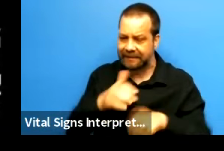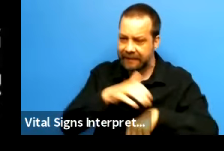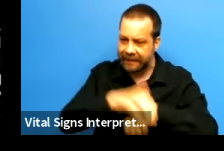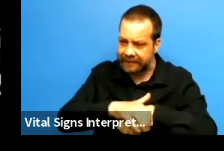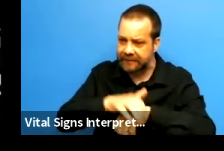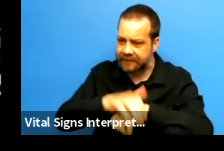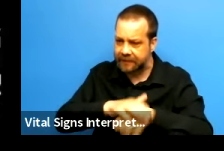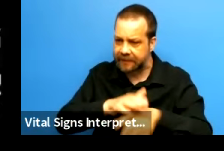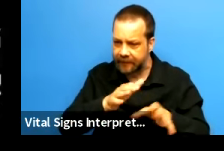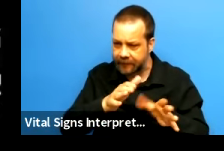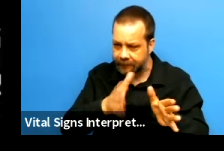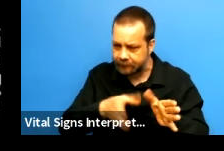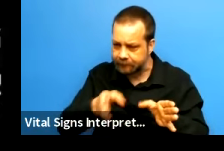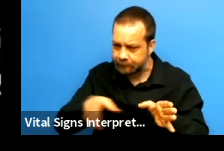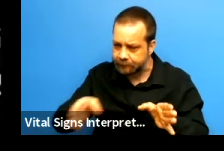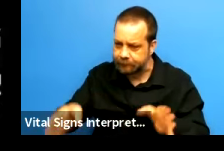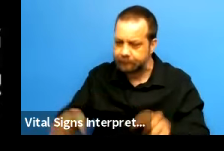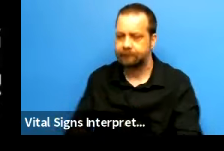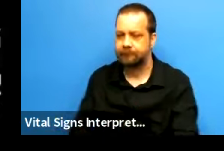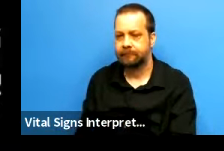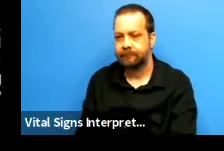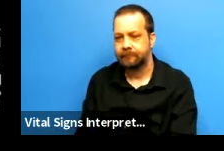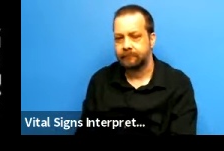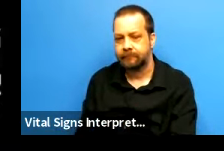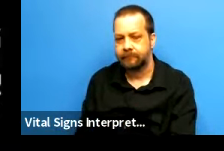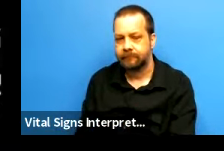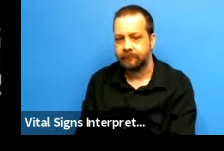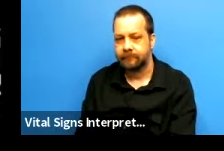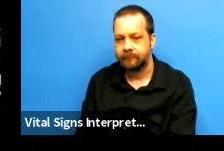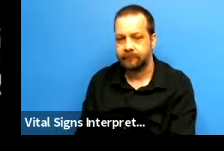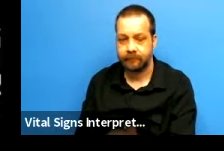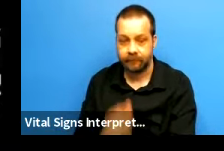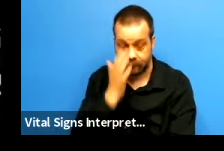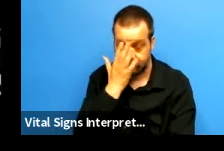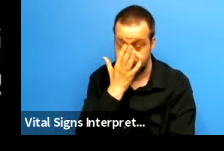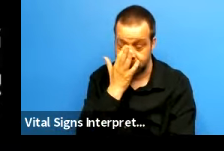Look at multiple ways of being able to share information.